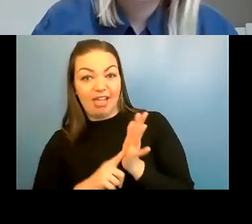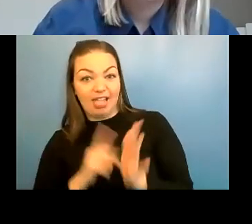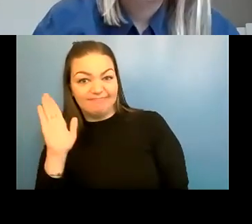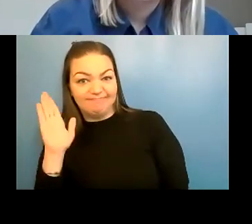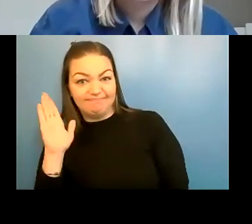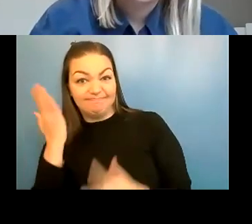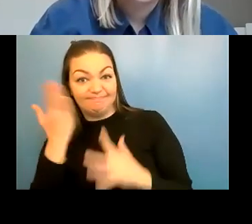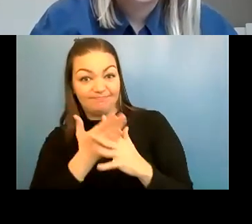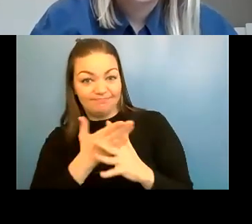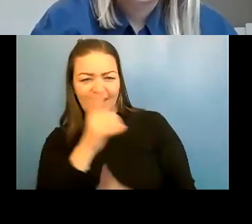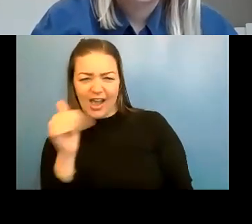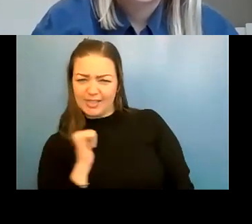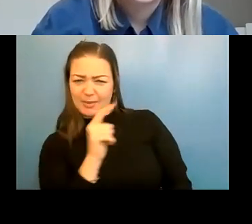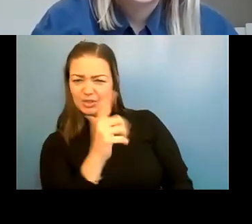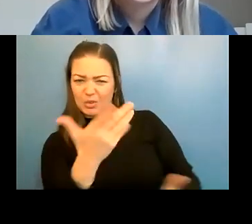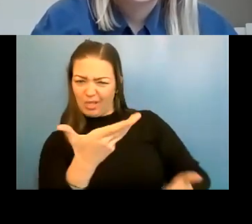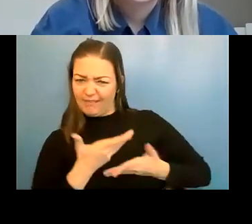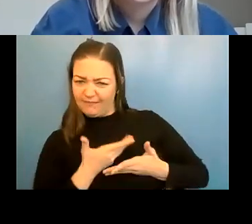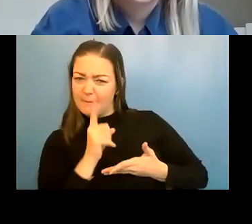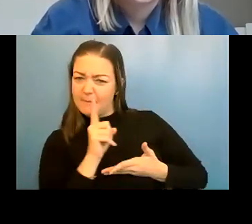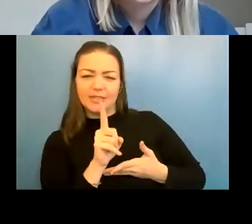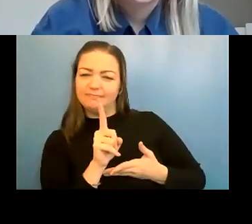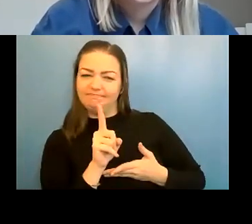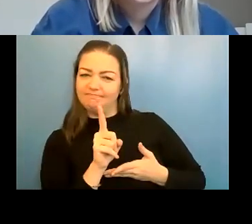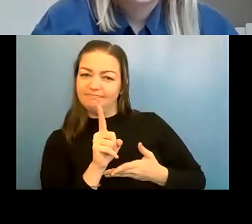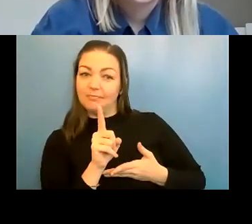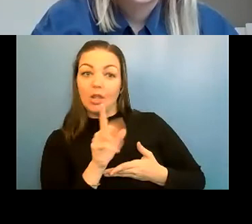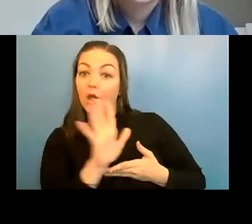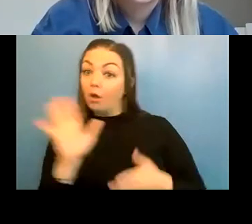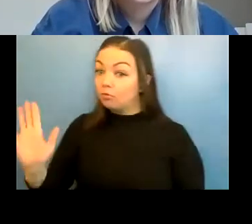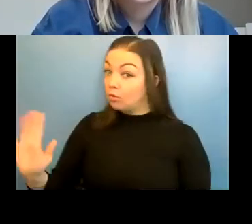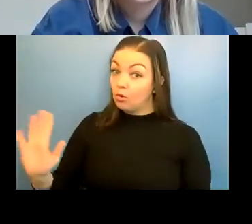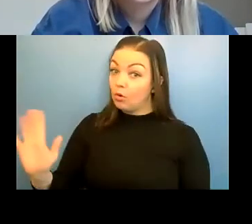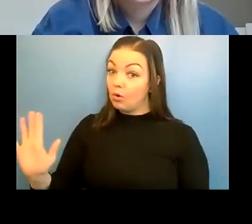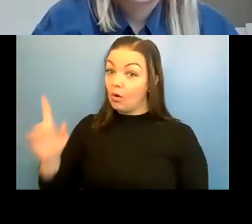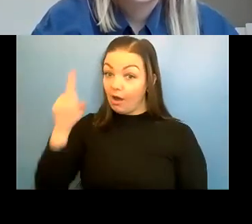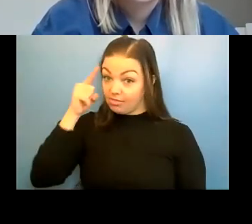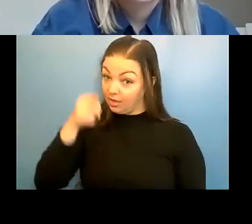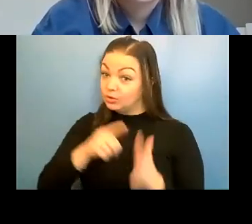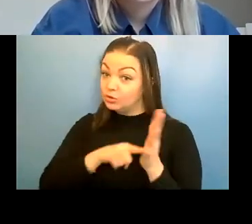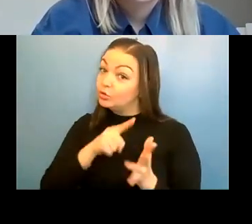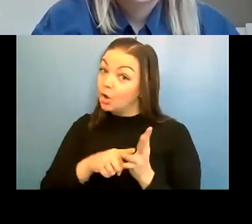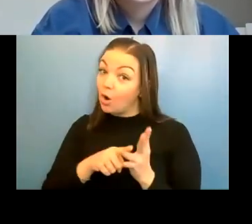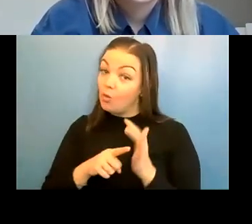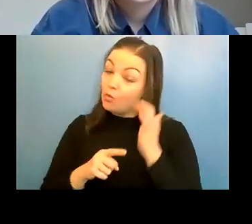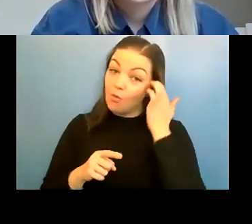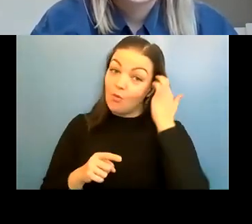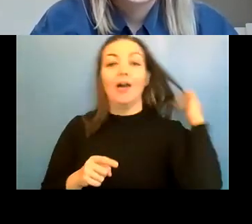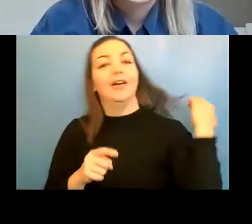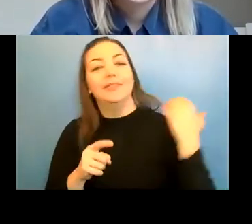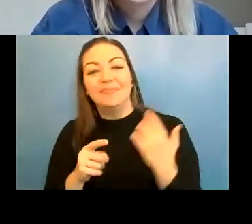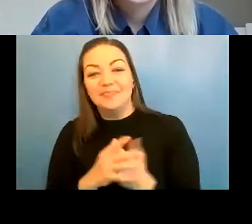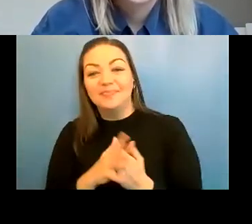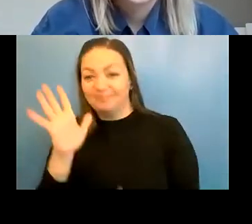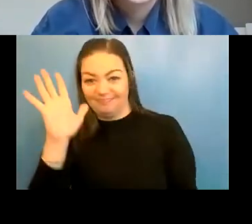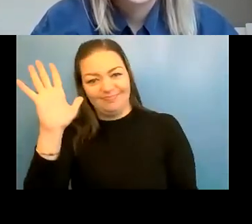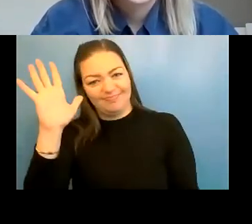I'm expecting you're going to give this question to me but I'm actually going to ask -